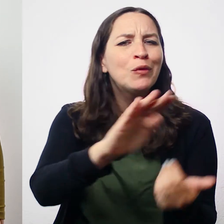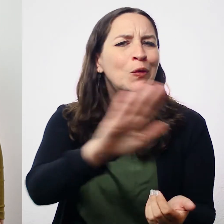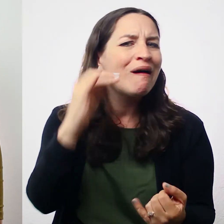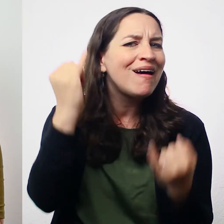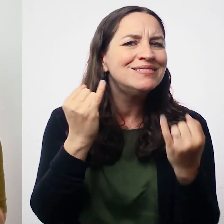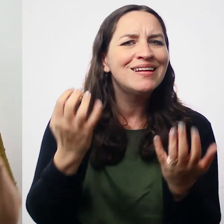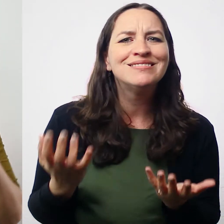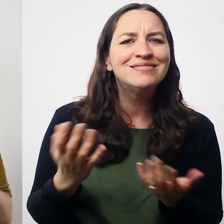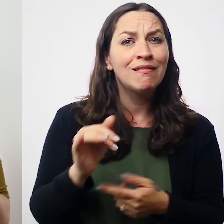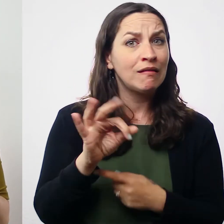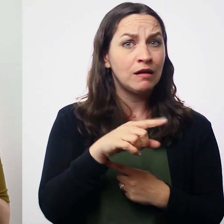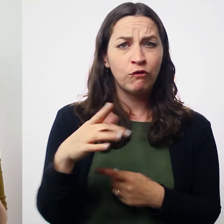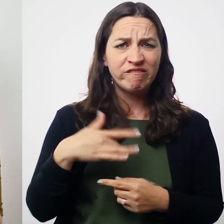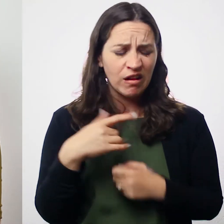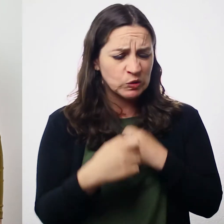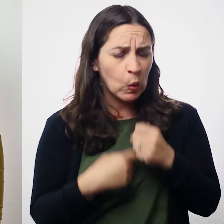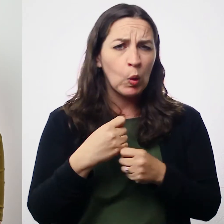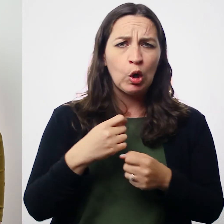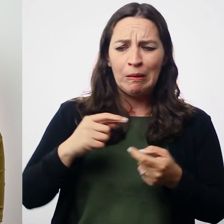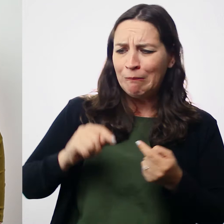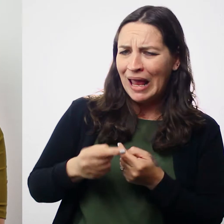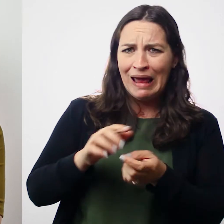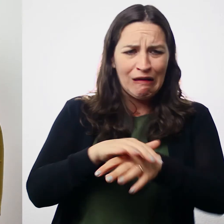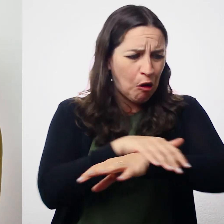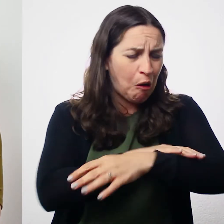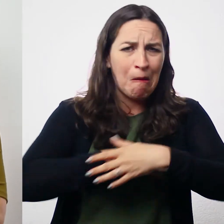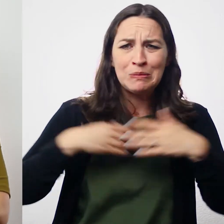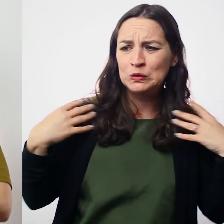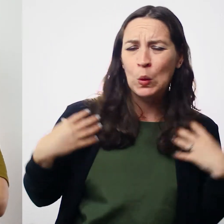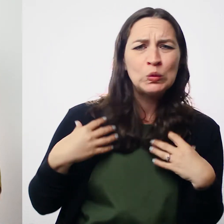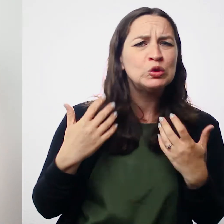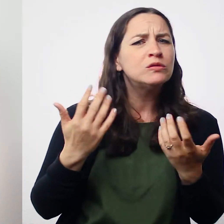when you're starting to feel sore or you have any kind of soreness in your arms or your shoulders.